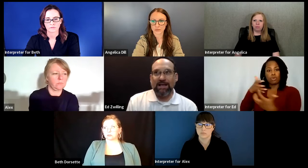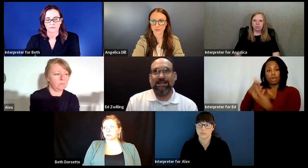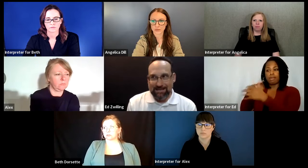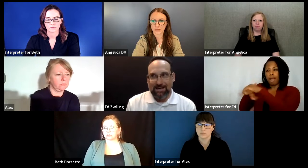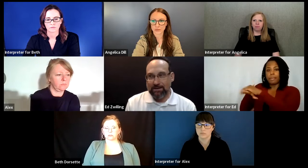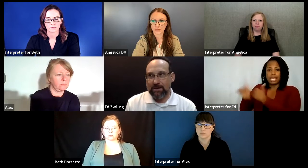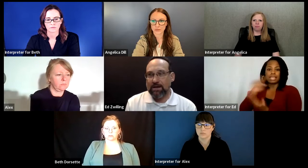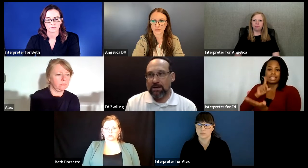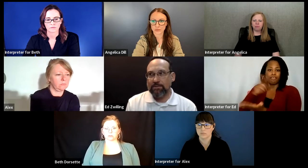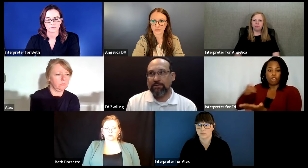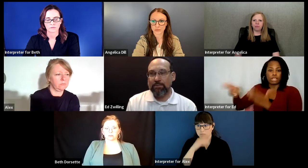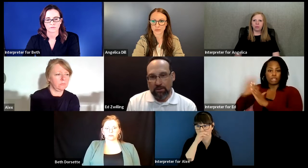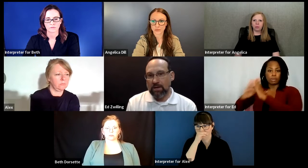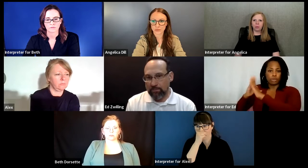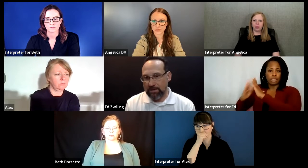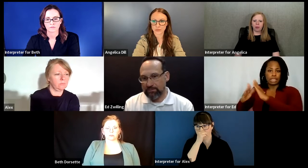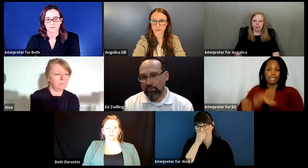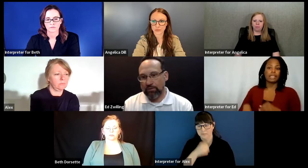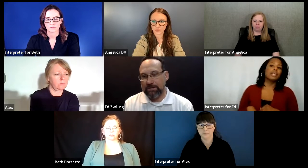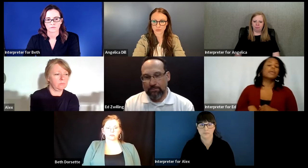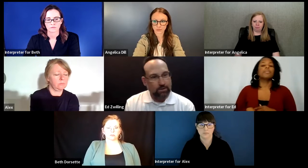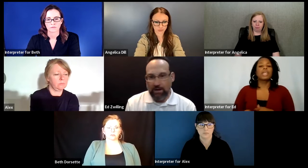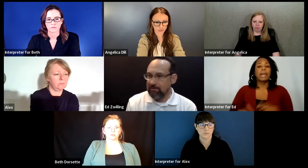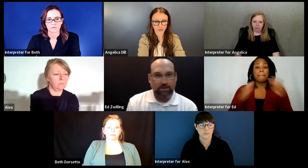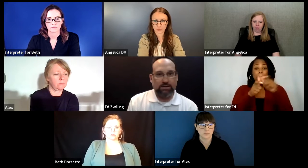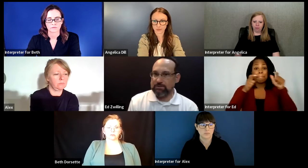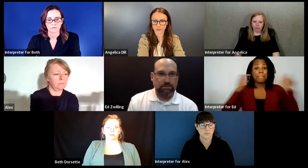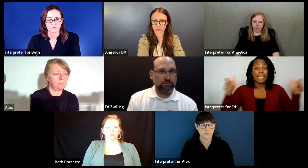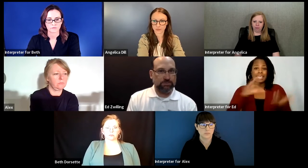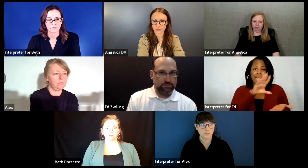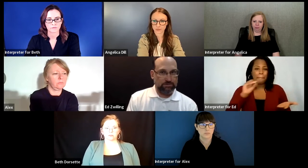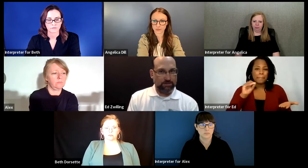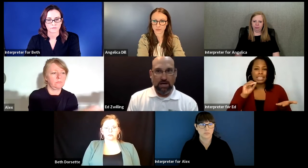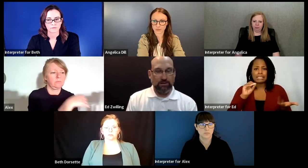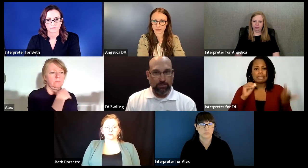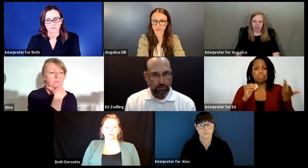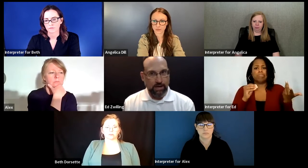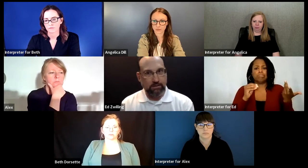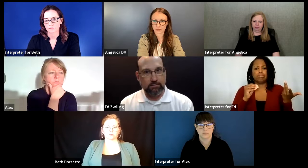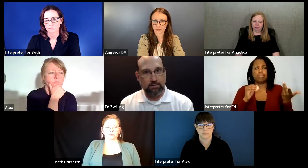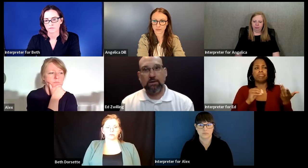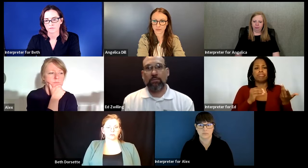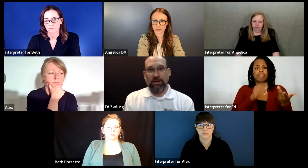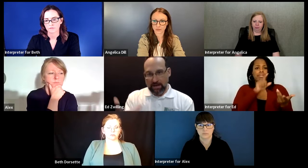And like I said, the bigger companies really don't have any excuse to not know that.